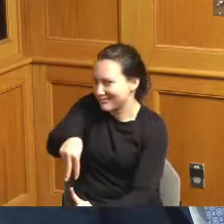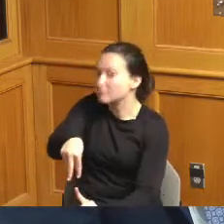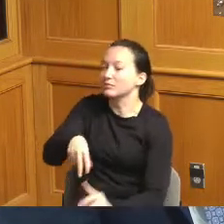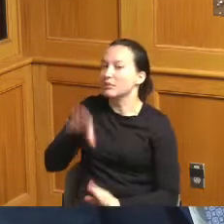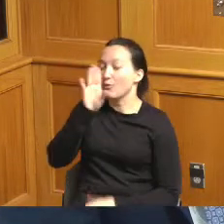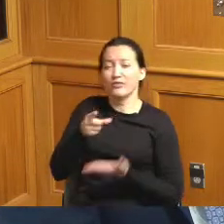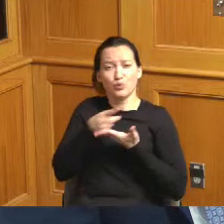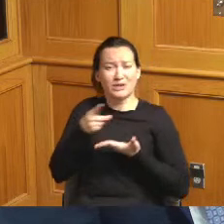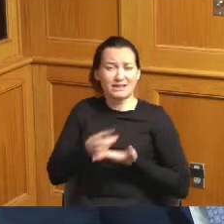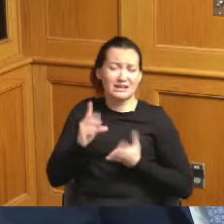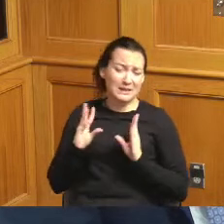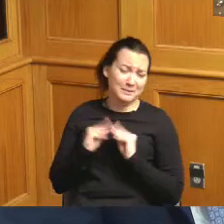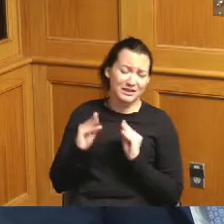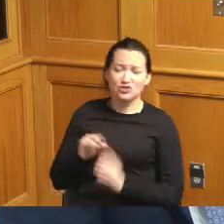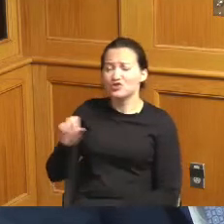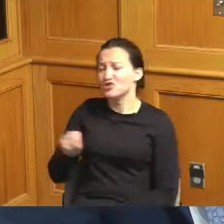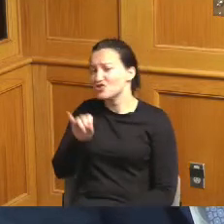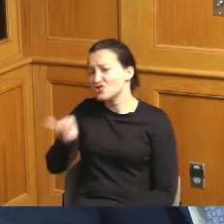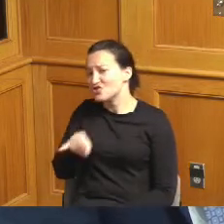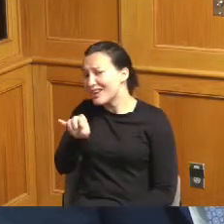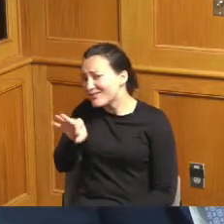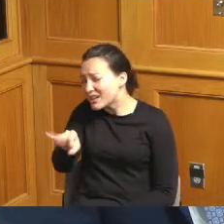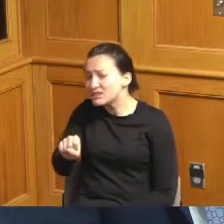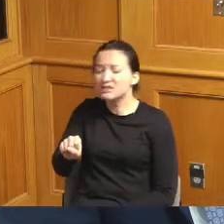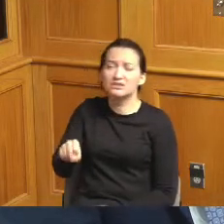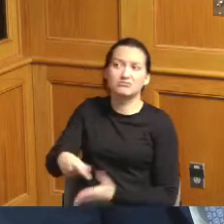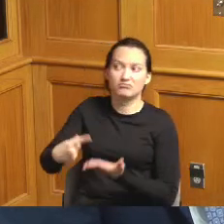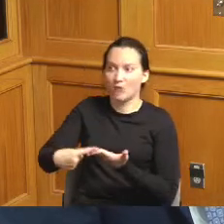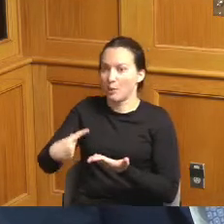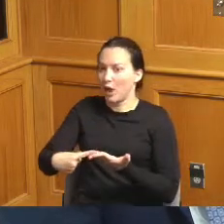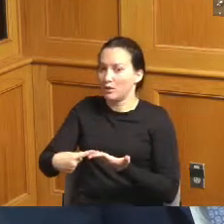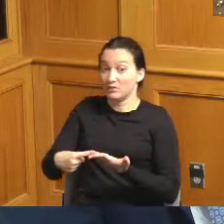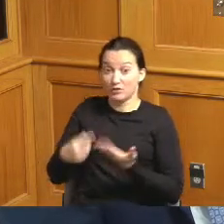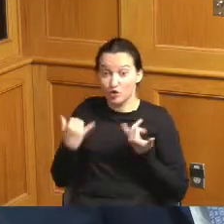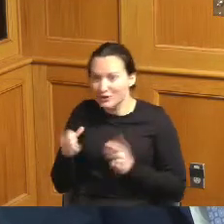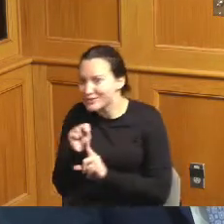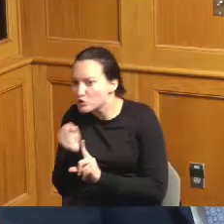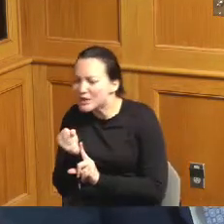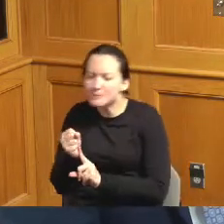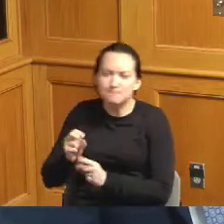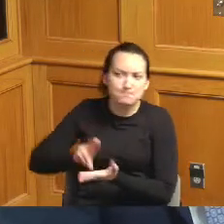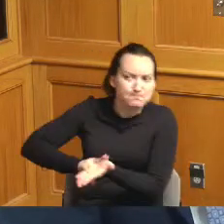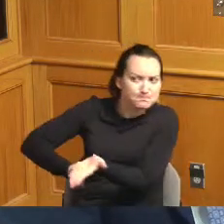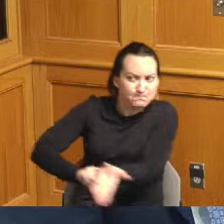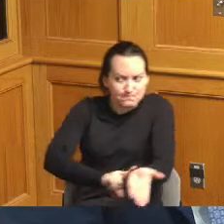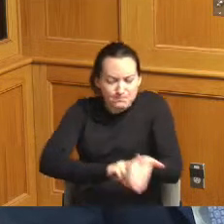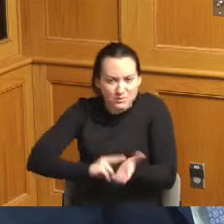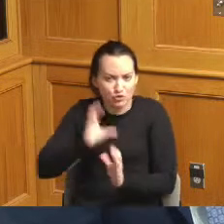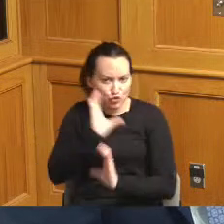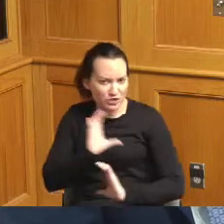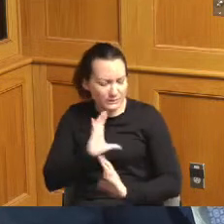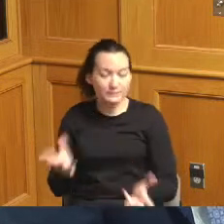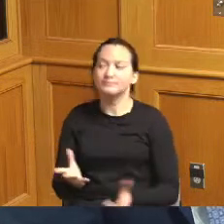weekly meetings with JFS to talk about what is the status of the placement search and they're working